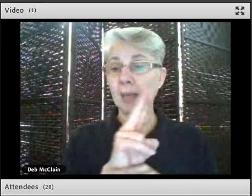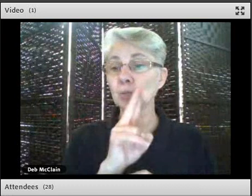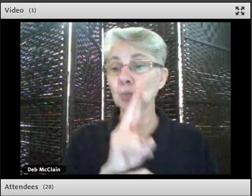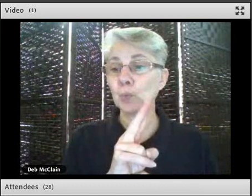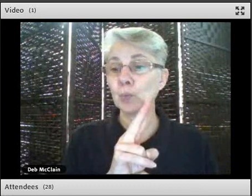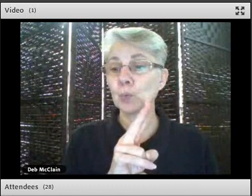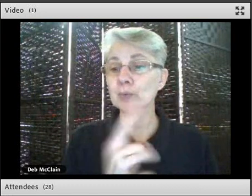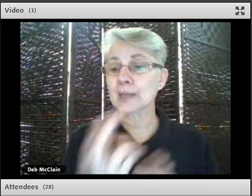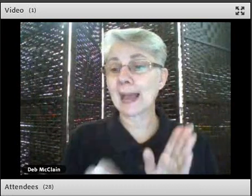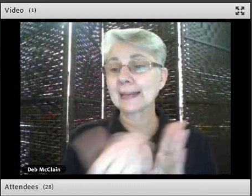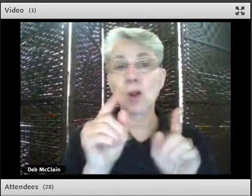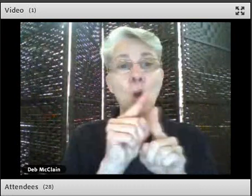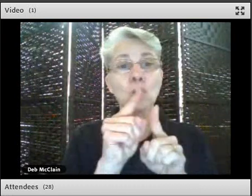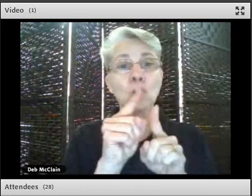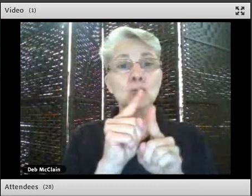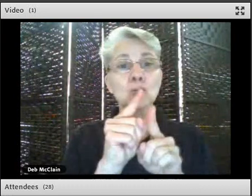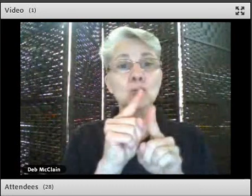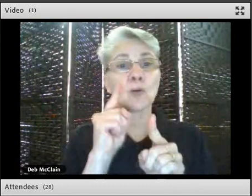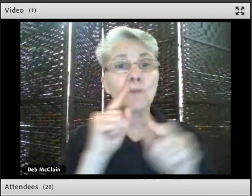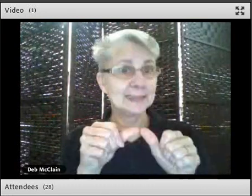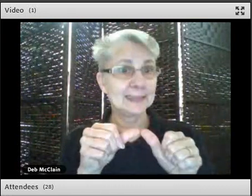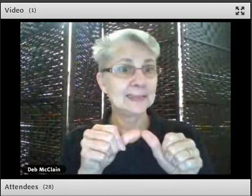They don't define what standard to use.